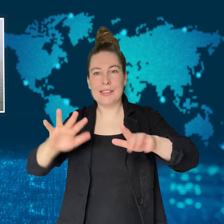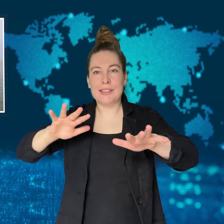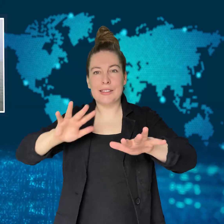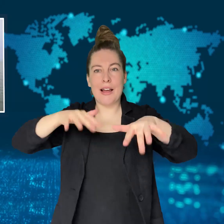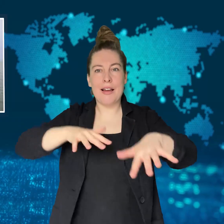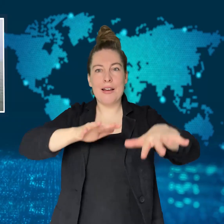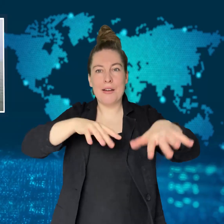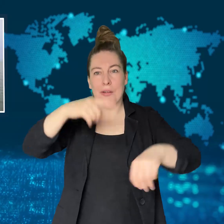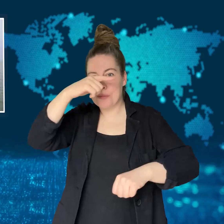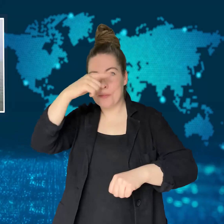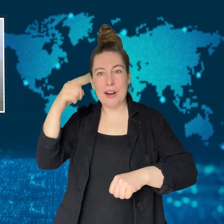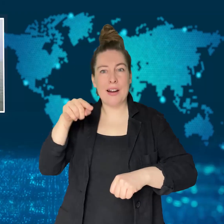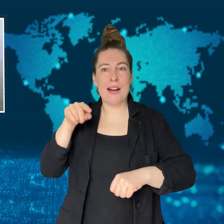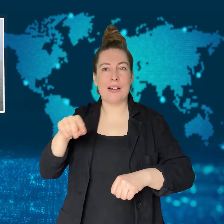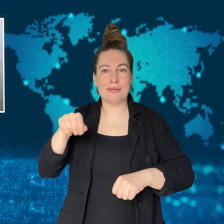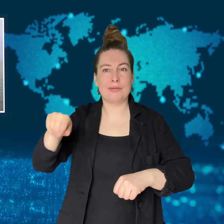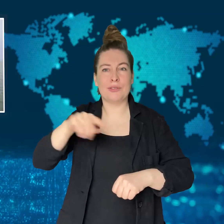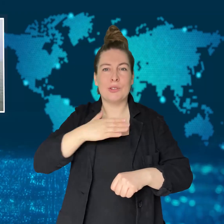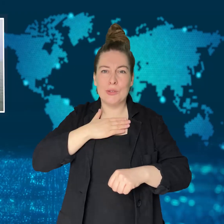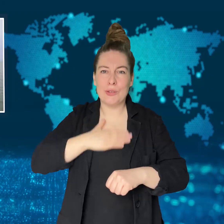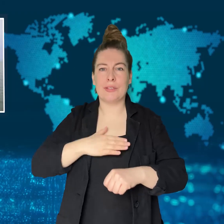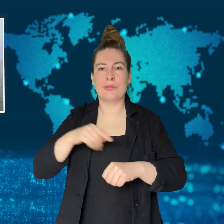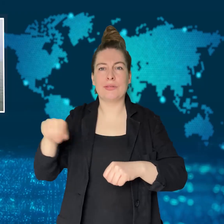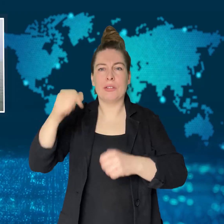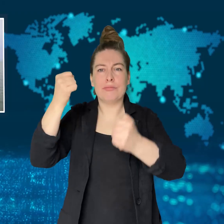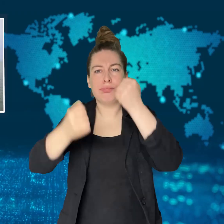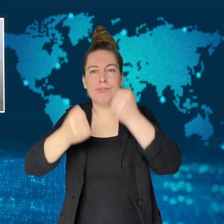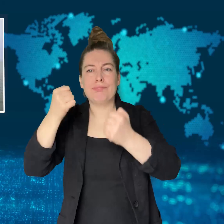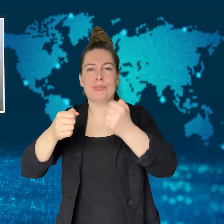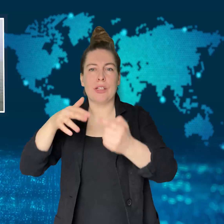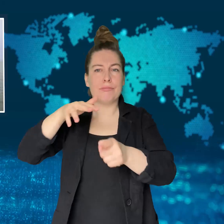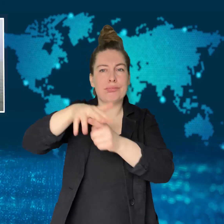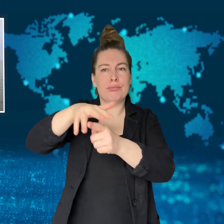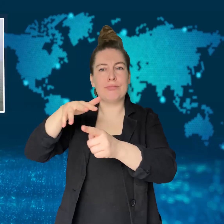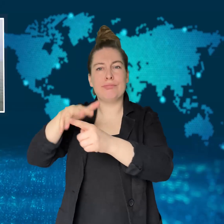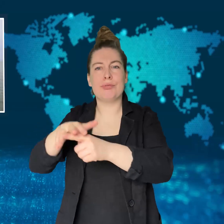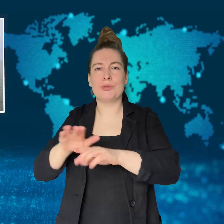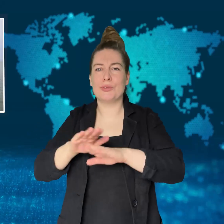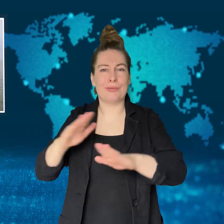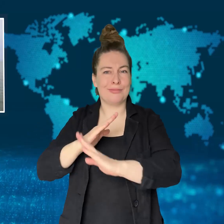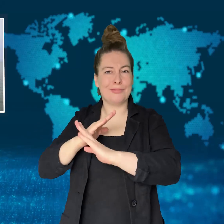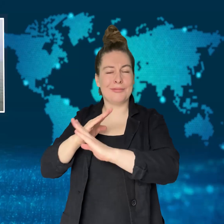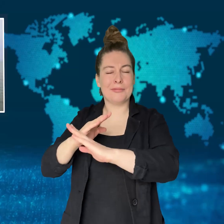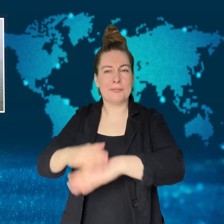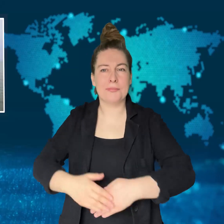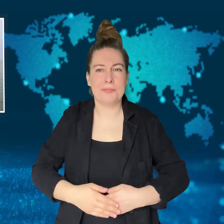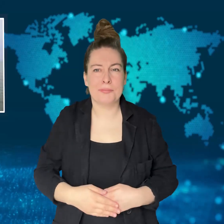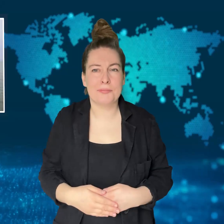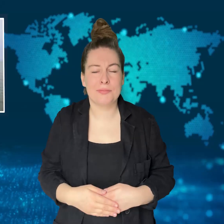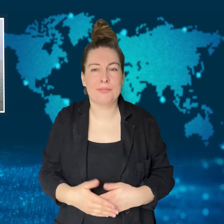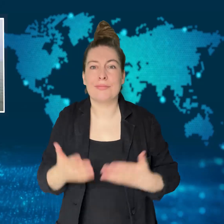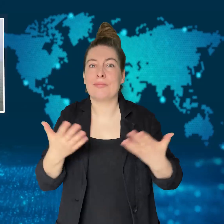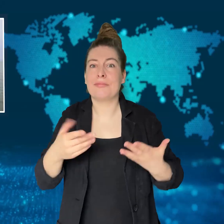and infrastructure to both be covered in off-limits in strikes;